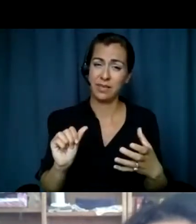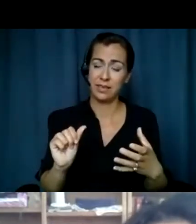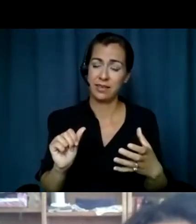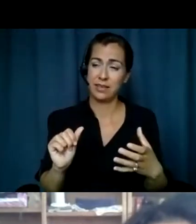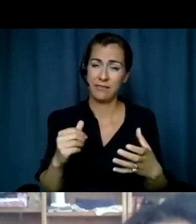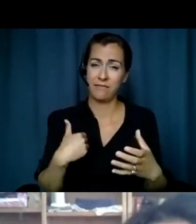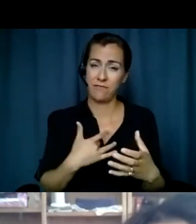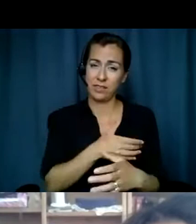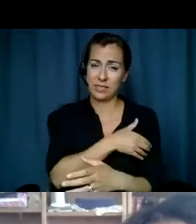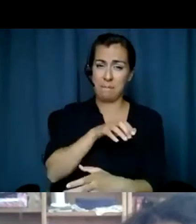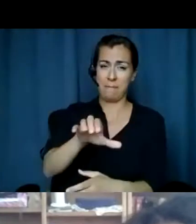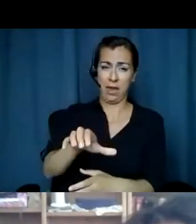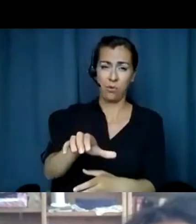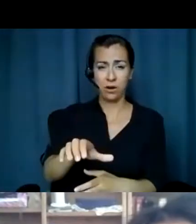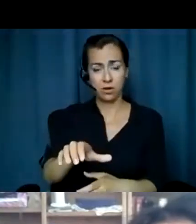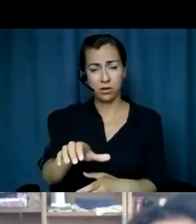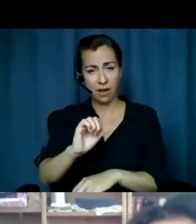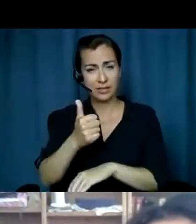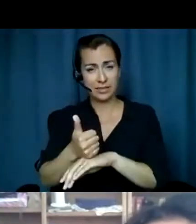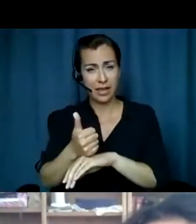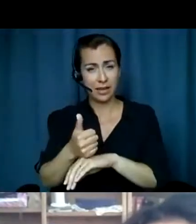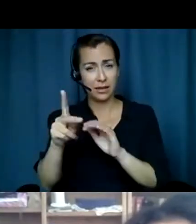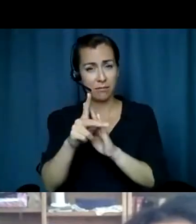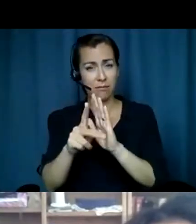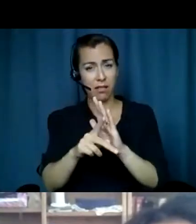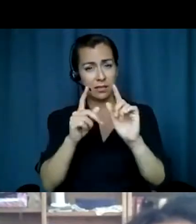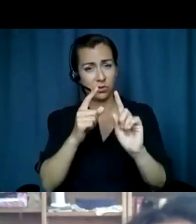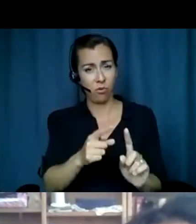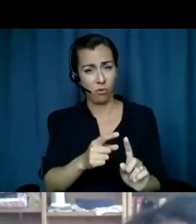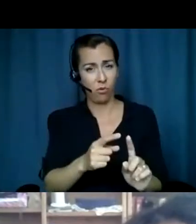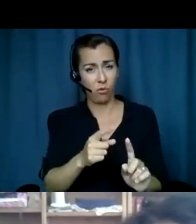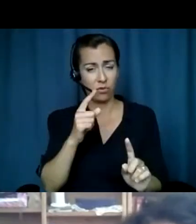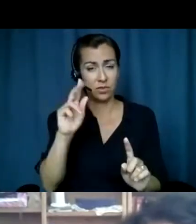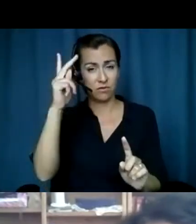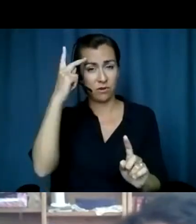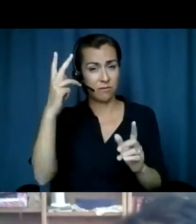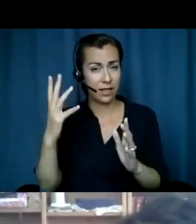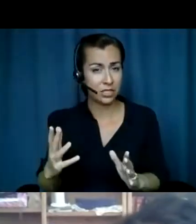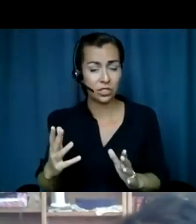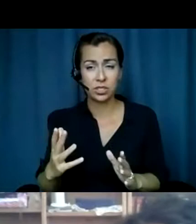I would say getting them educated any way that we can